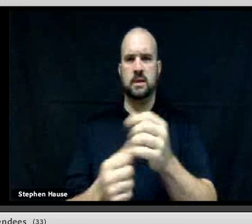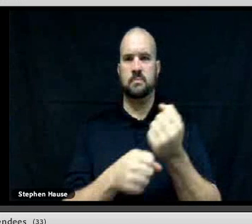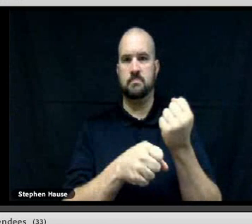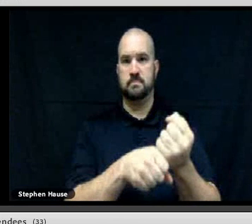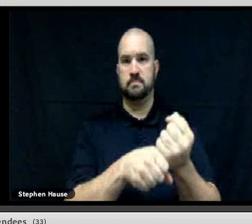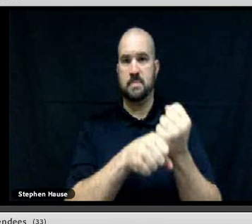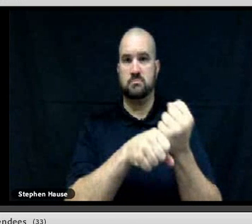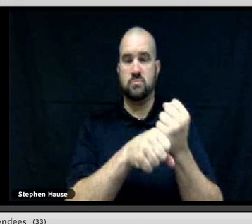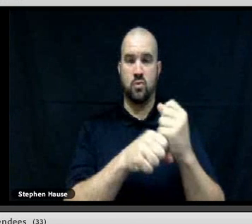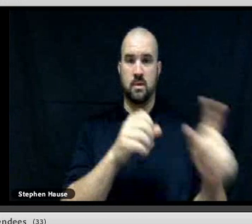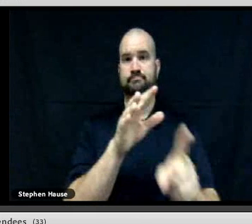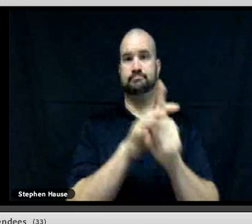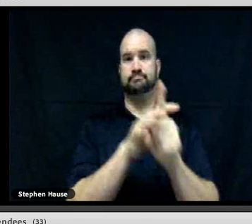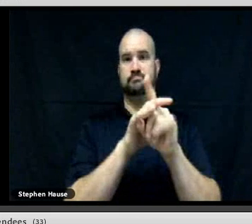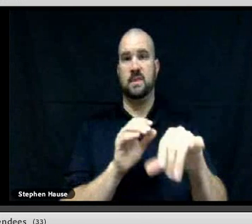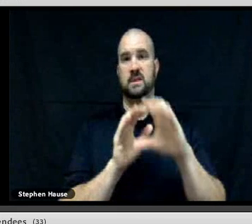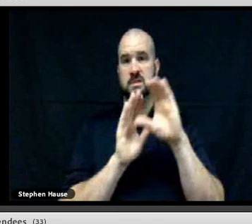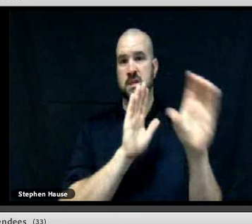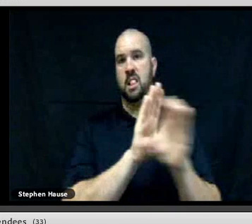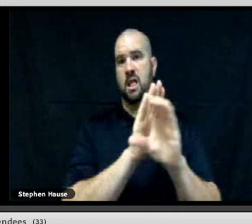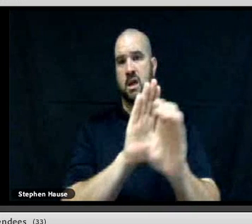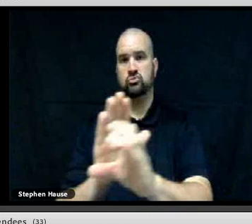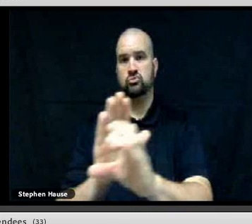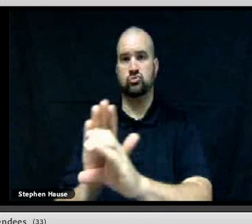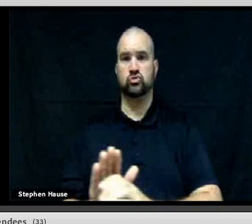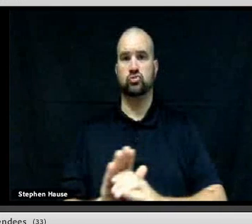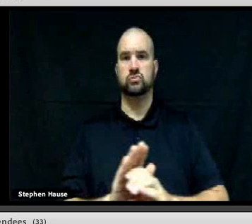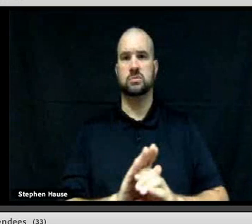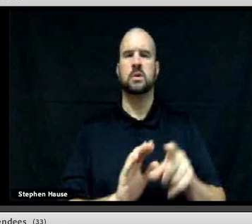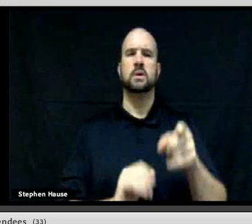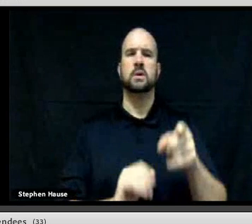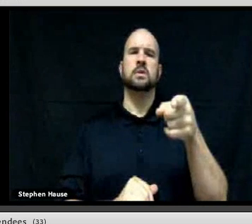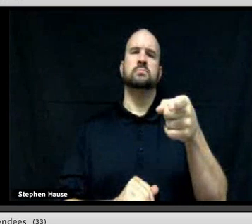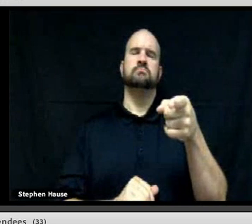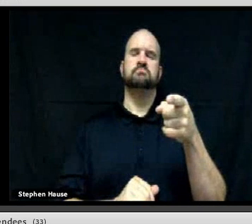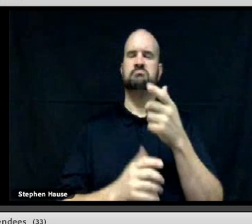So, those are some interesting resources that people have created around the DPLA